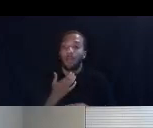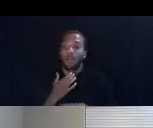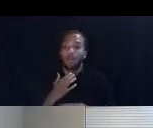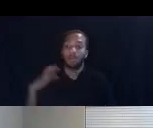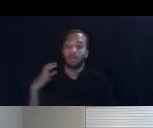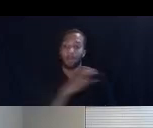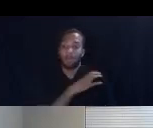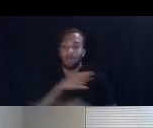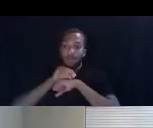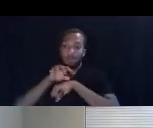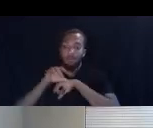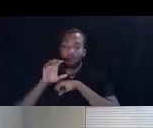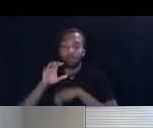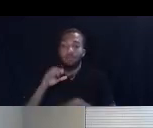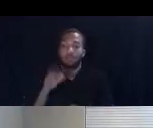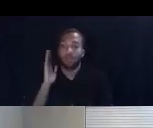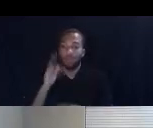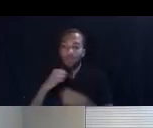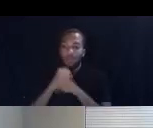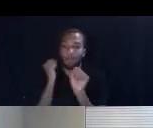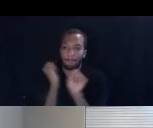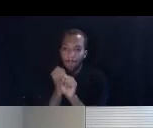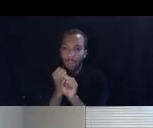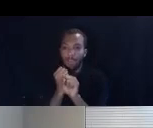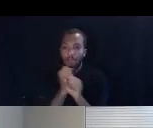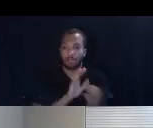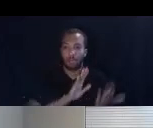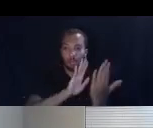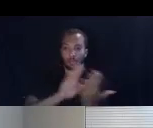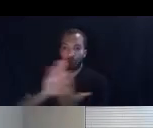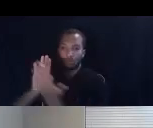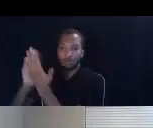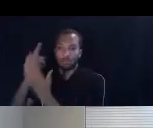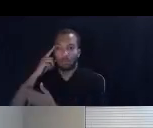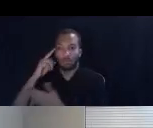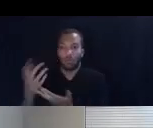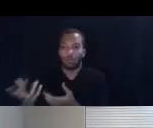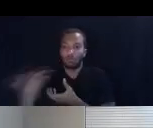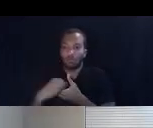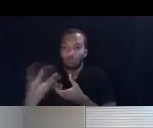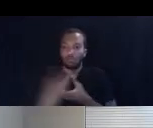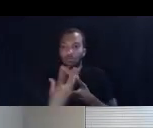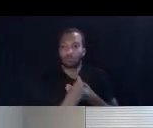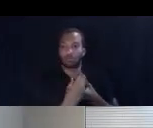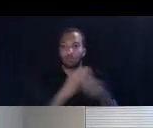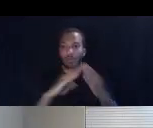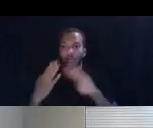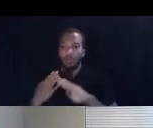I think will be creating pathways and processes to involve not only our community advisory council, but more broadly.